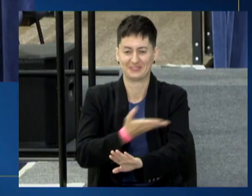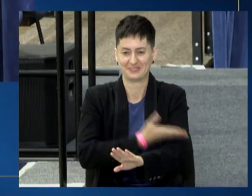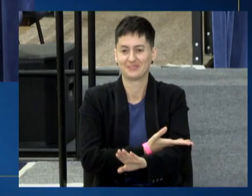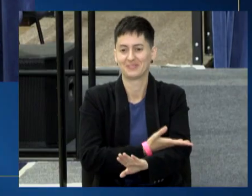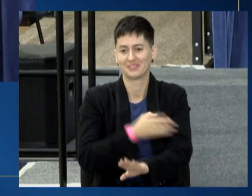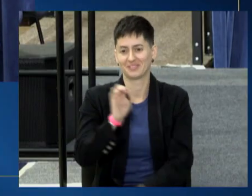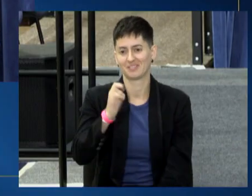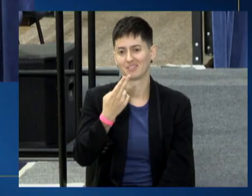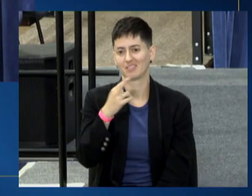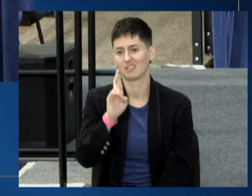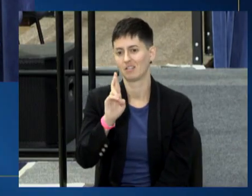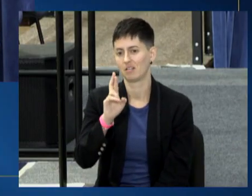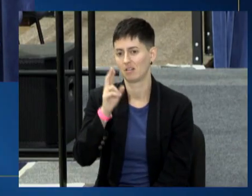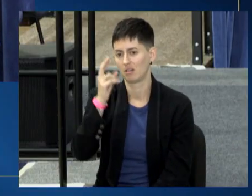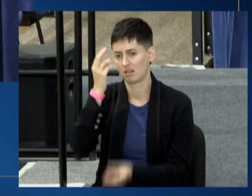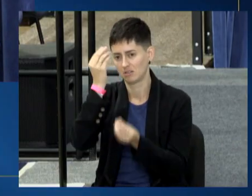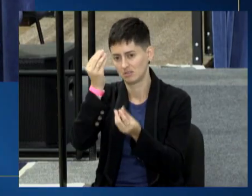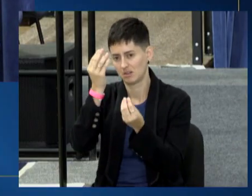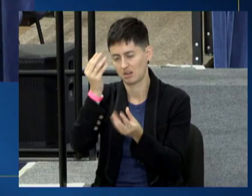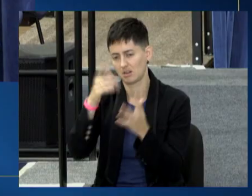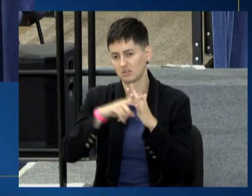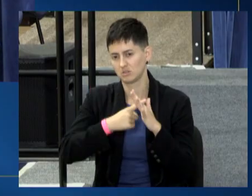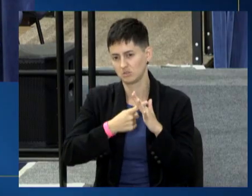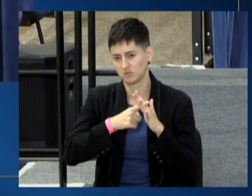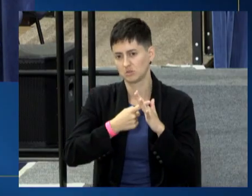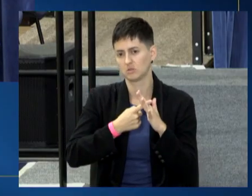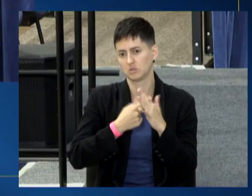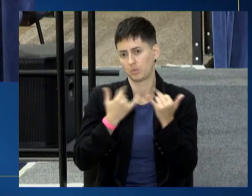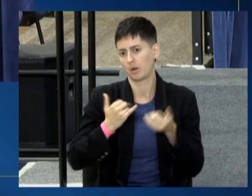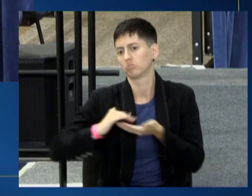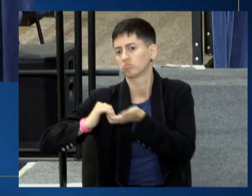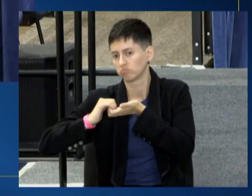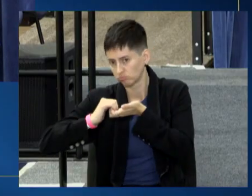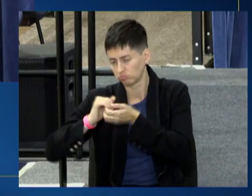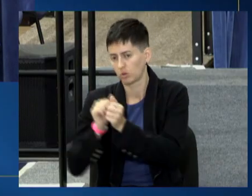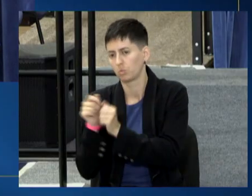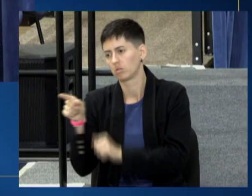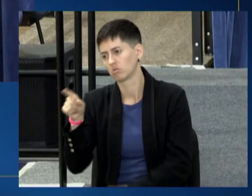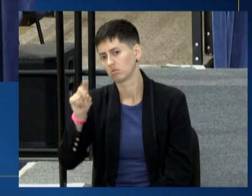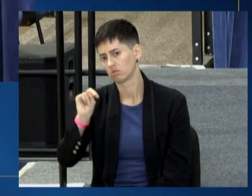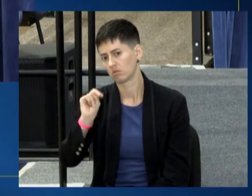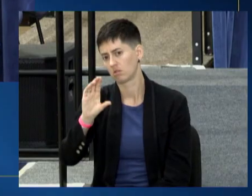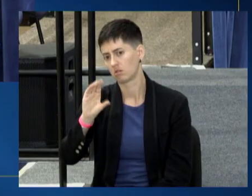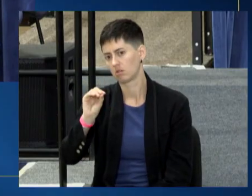some of the other projects ongoing, which we're collaborating with including mCODE and USCDI+.